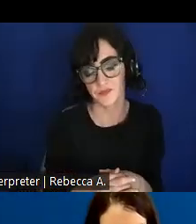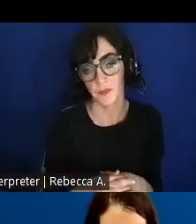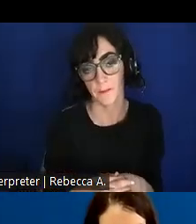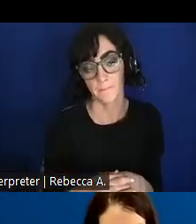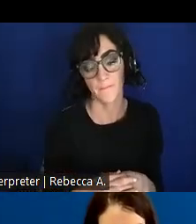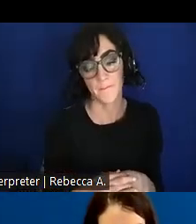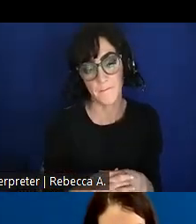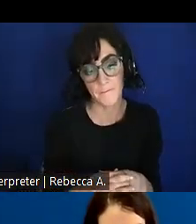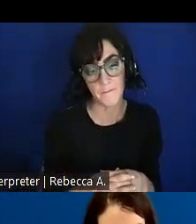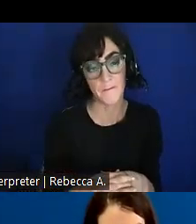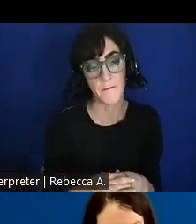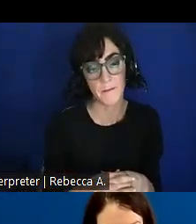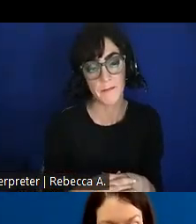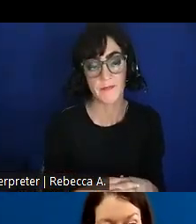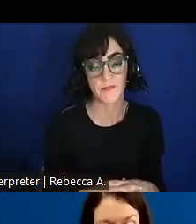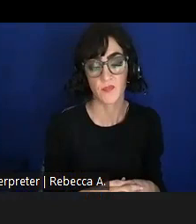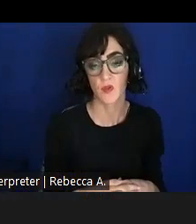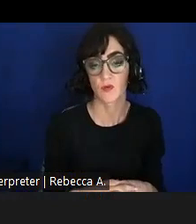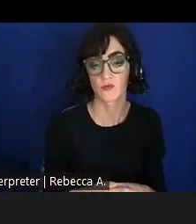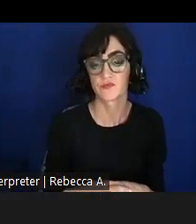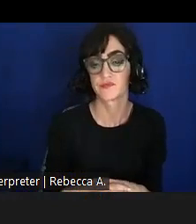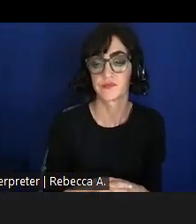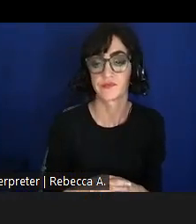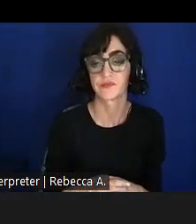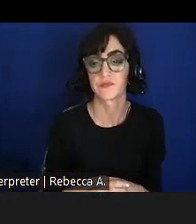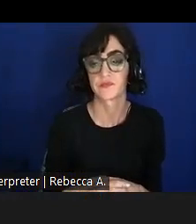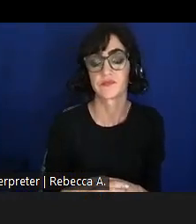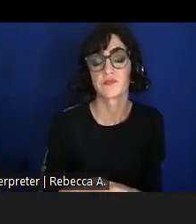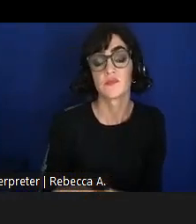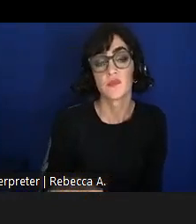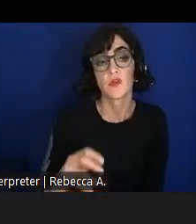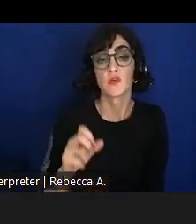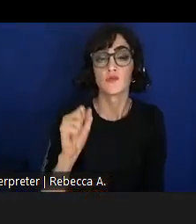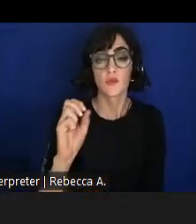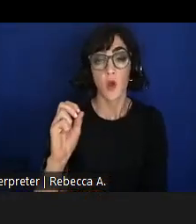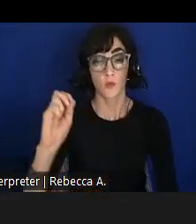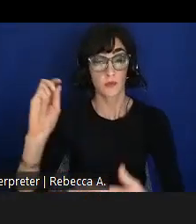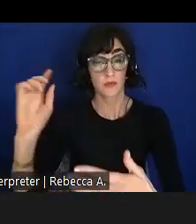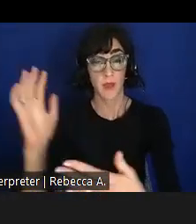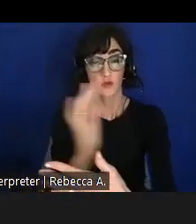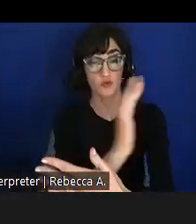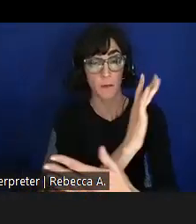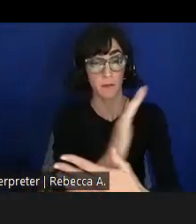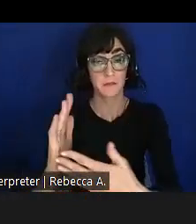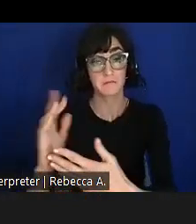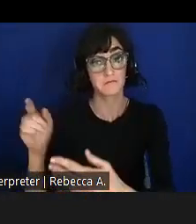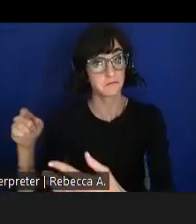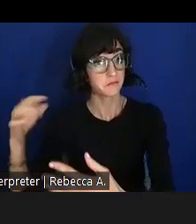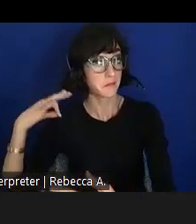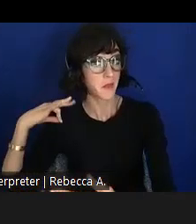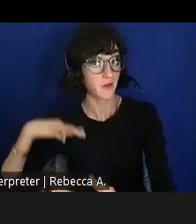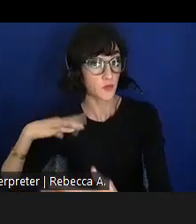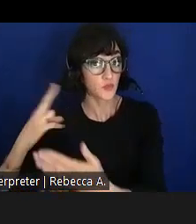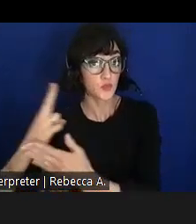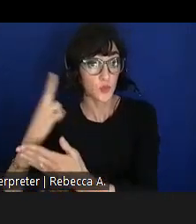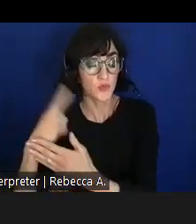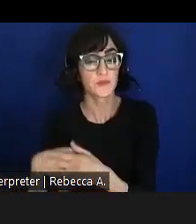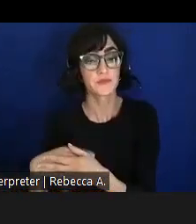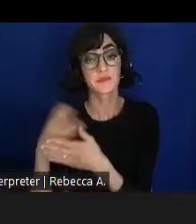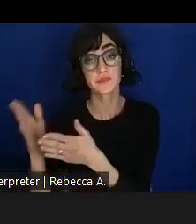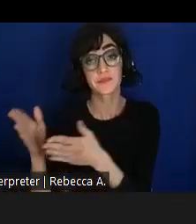that so from beneficial use moving along the Spectrum we also see casual or sometimes what's